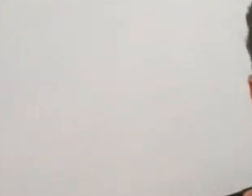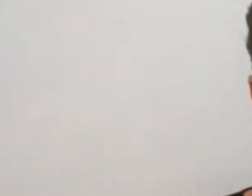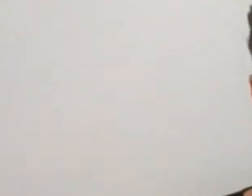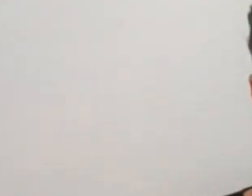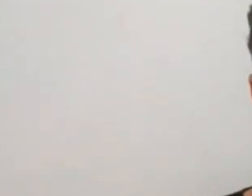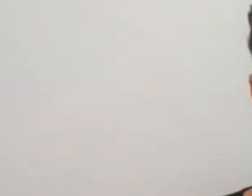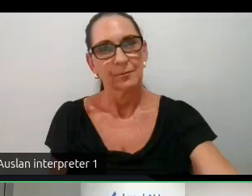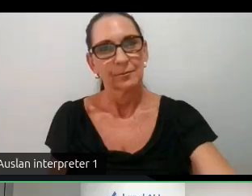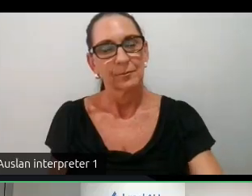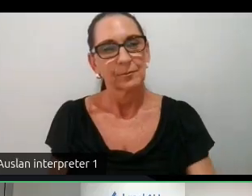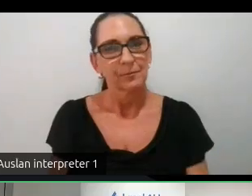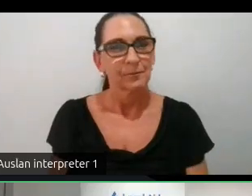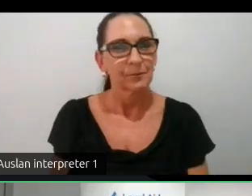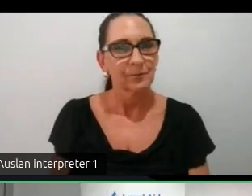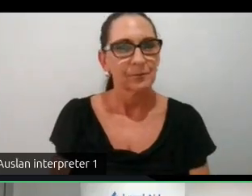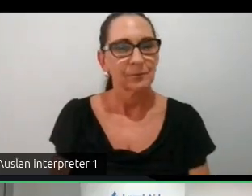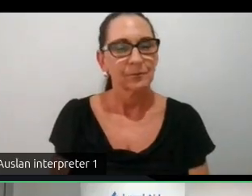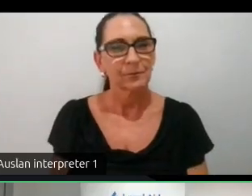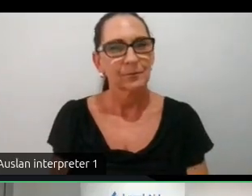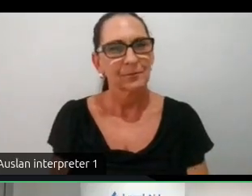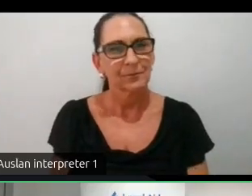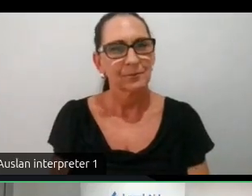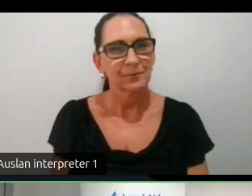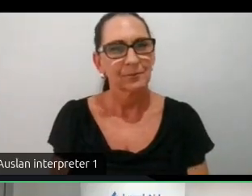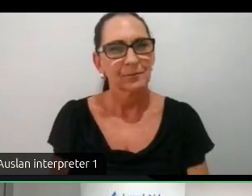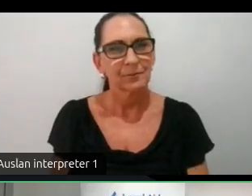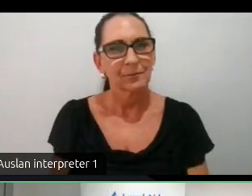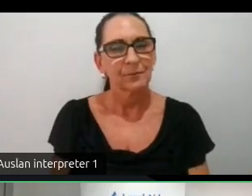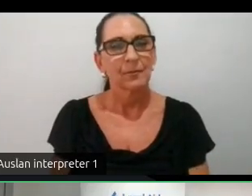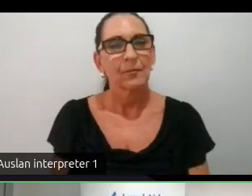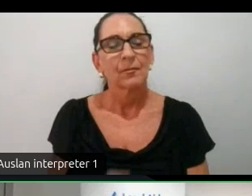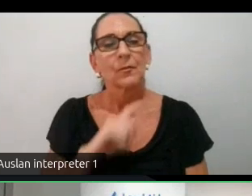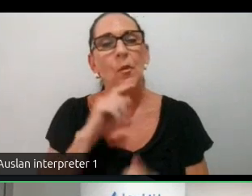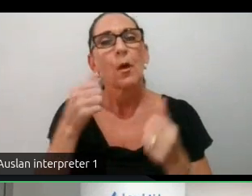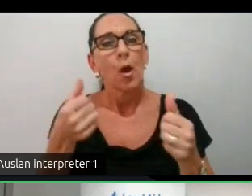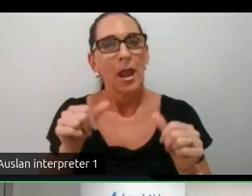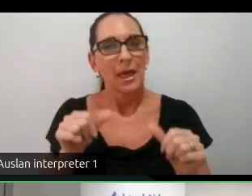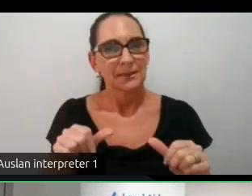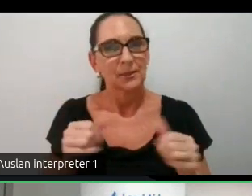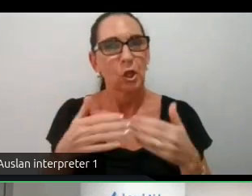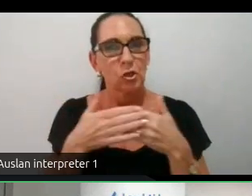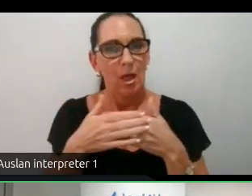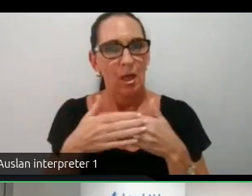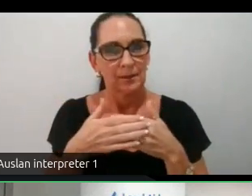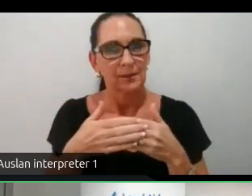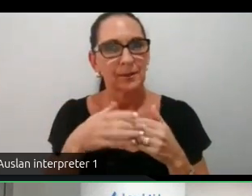Well, now you won't be bored when we talk about them again. I'll move on to the next slide. Let's